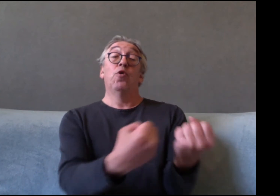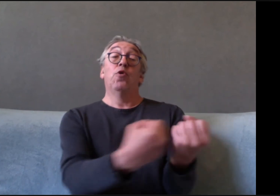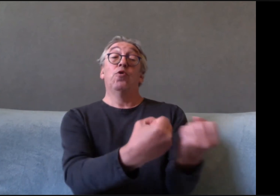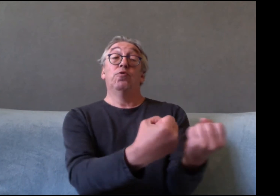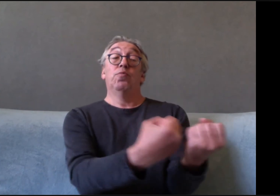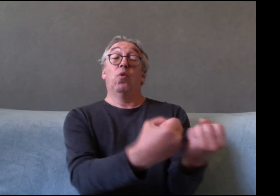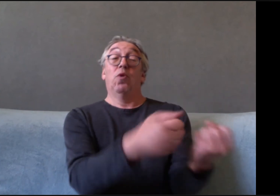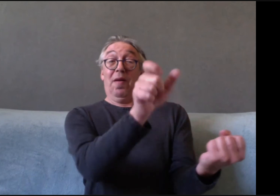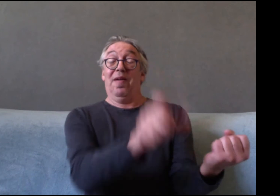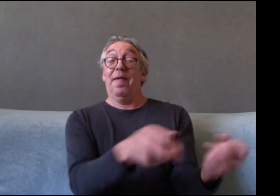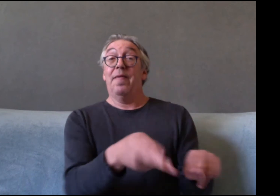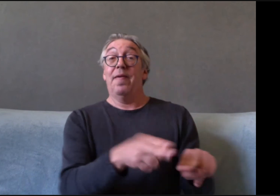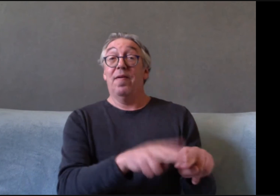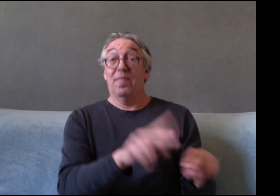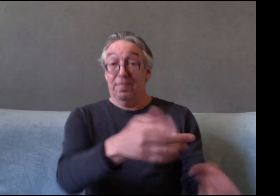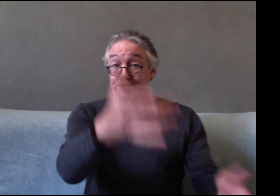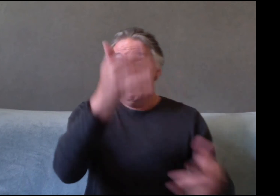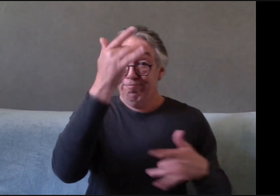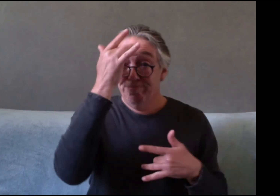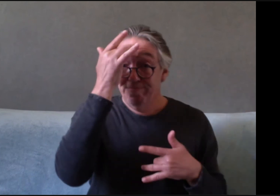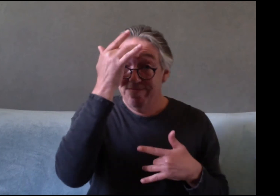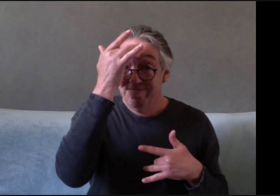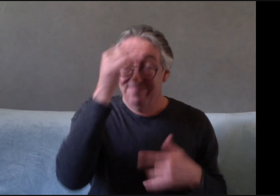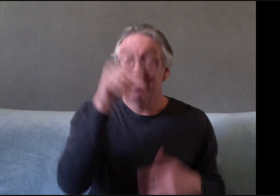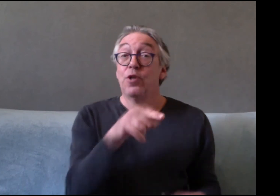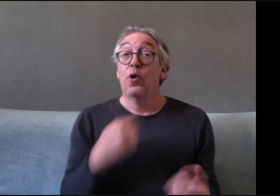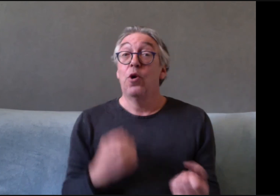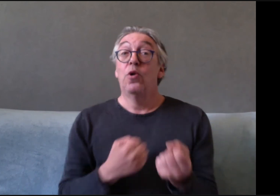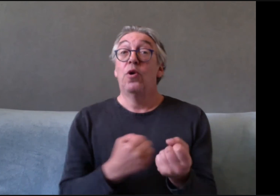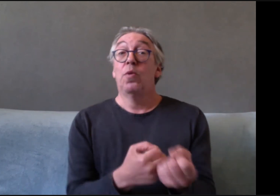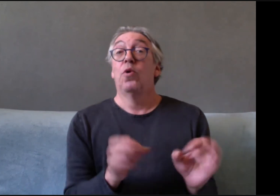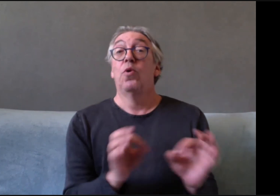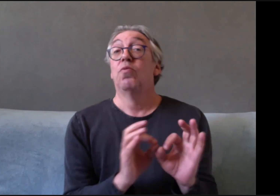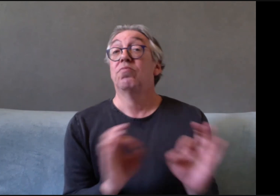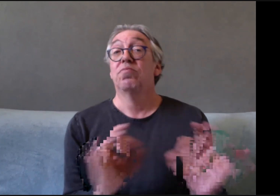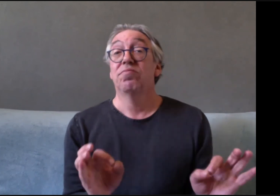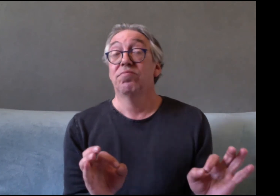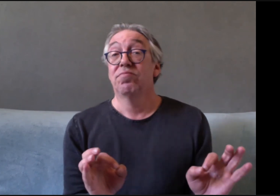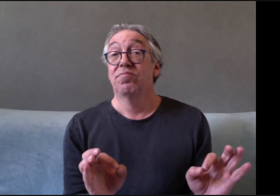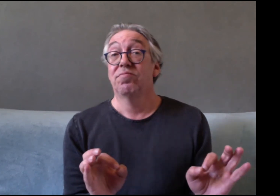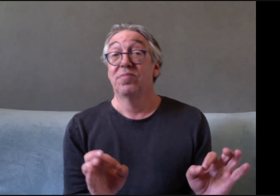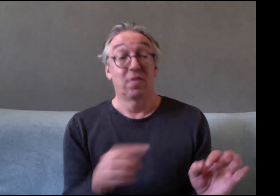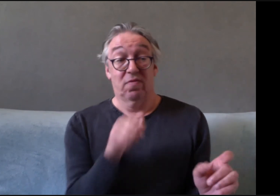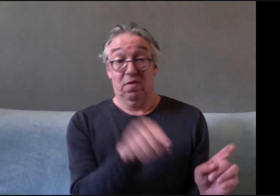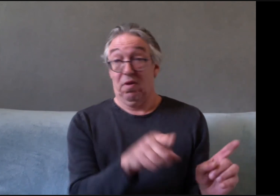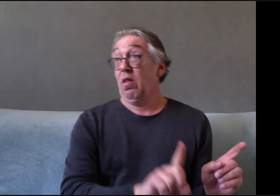ANDRÉ: Maureen, I'm sorry. And the people themselves might have difficulty managing and recognizing